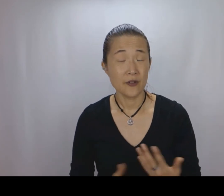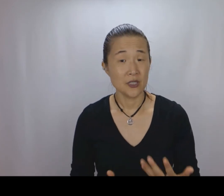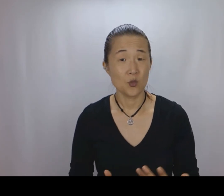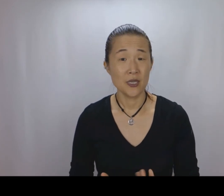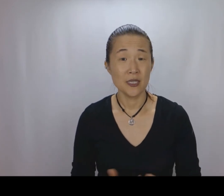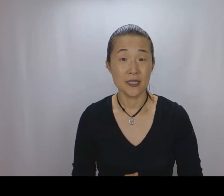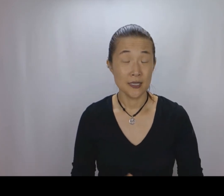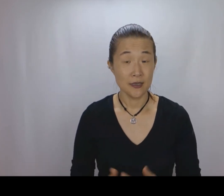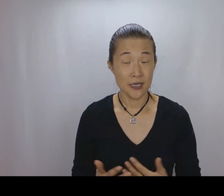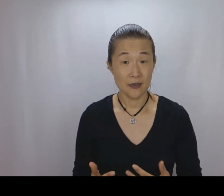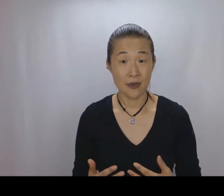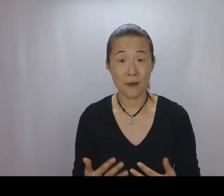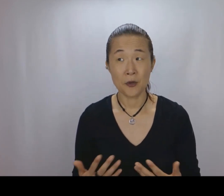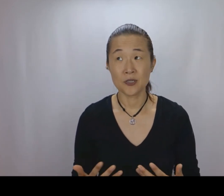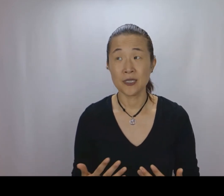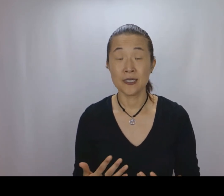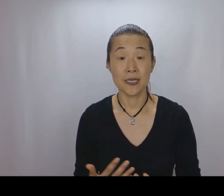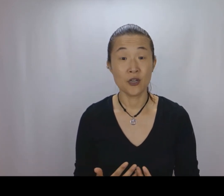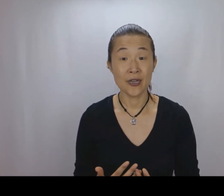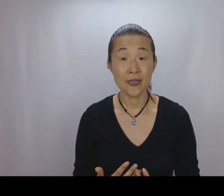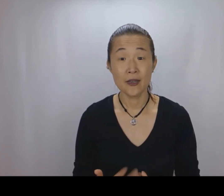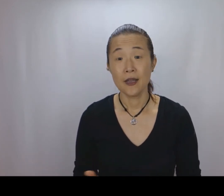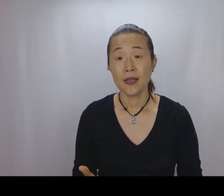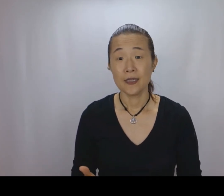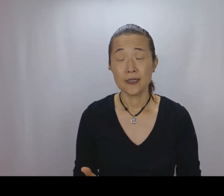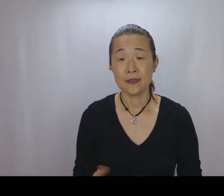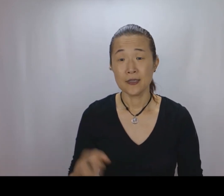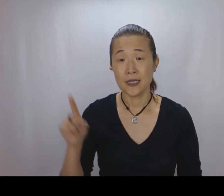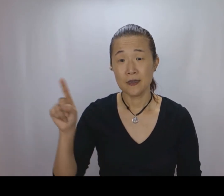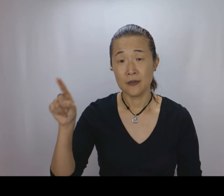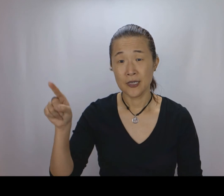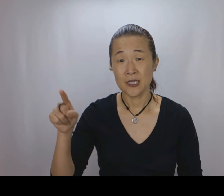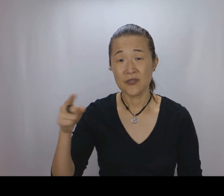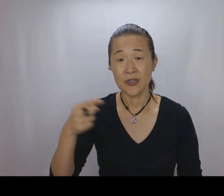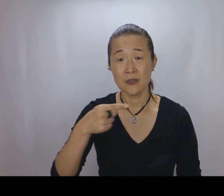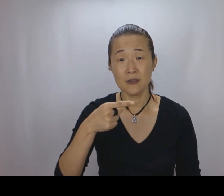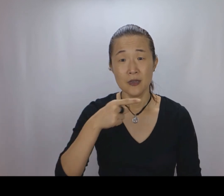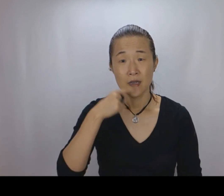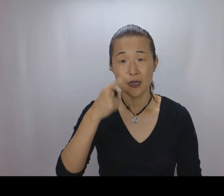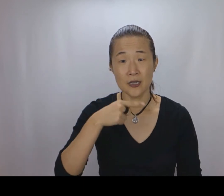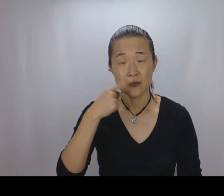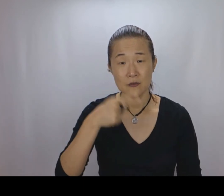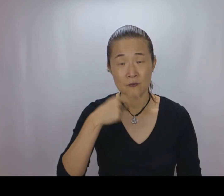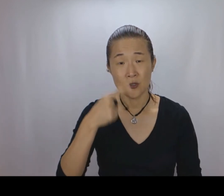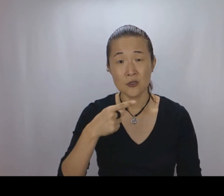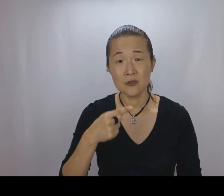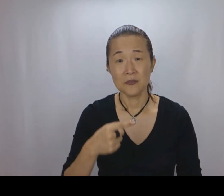First one is a person who is hearing, and so you take your index finger and roll,